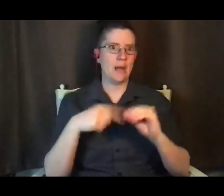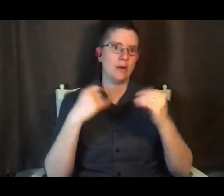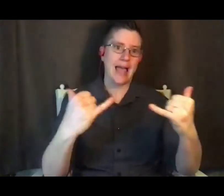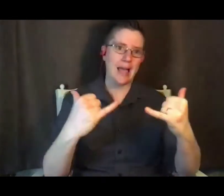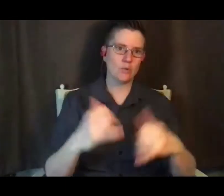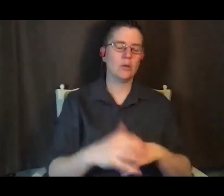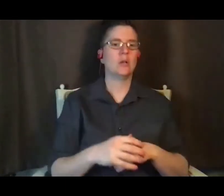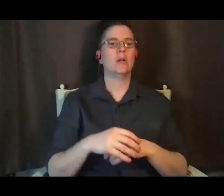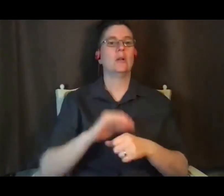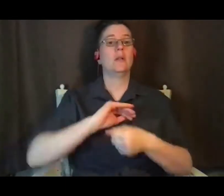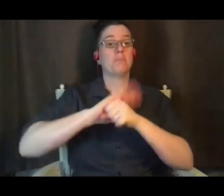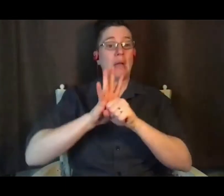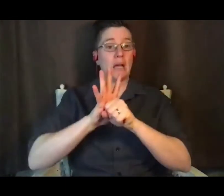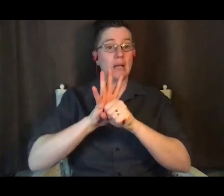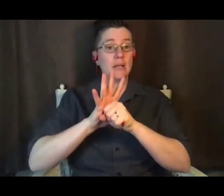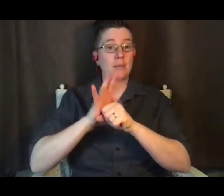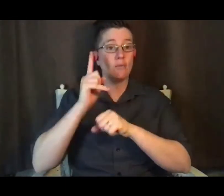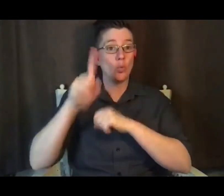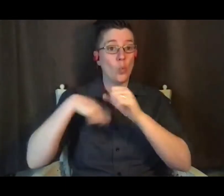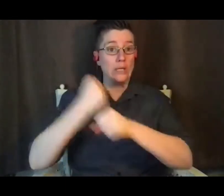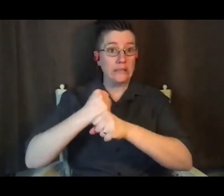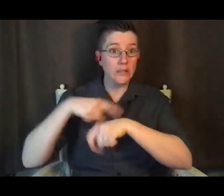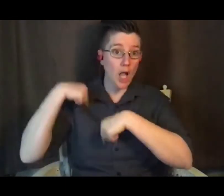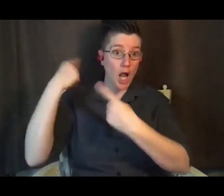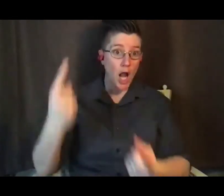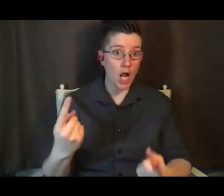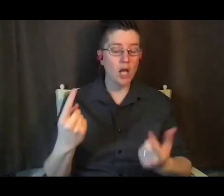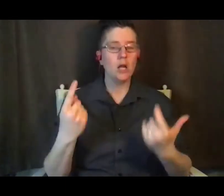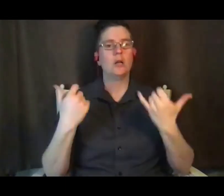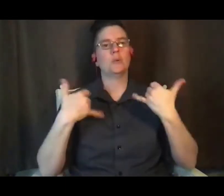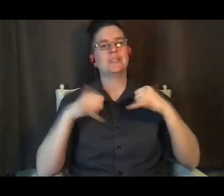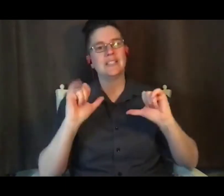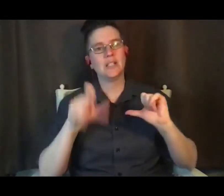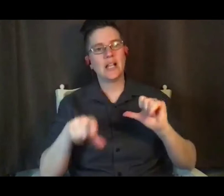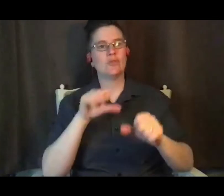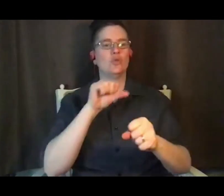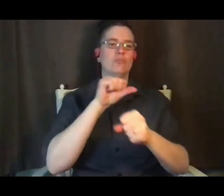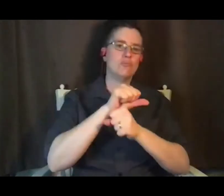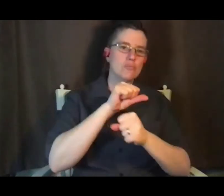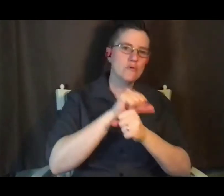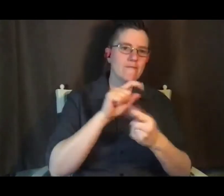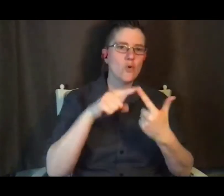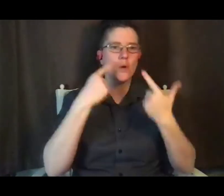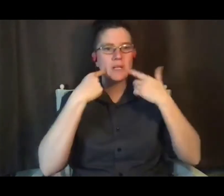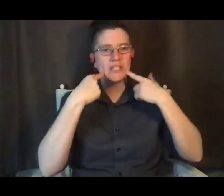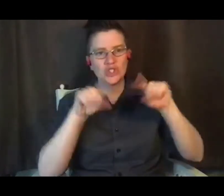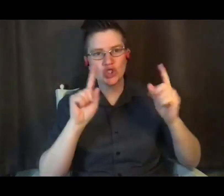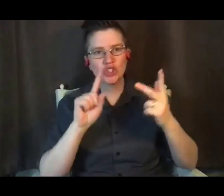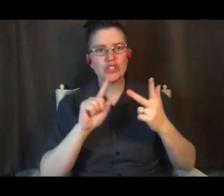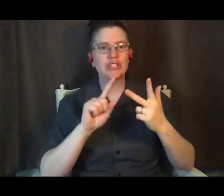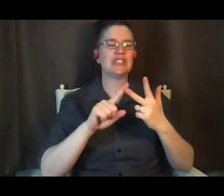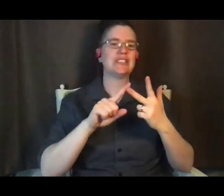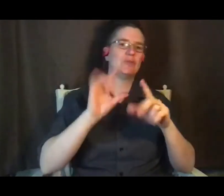we somehow have to be expected to perform to achieve to succeed to excel academically